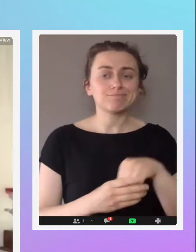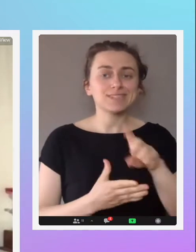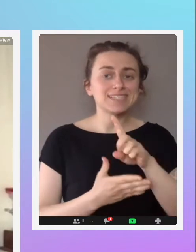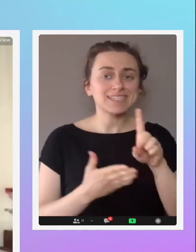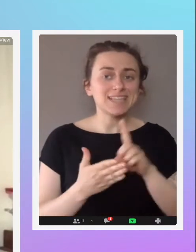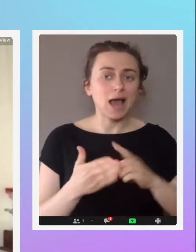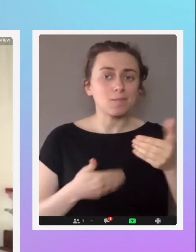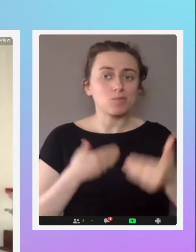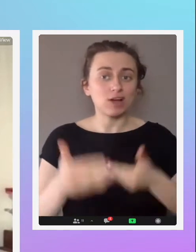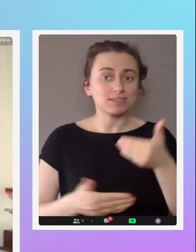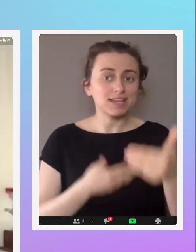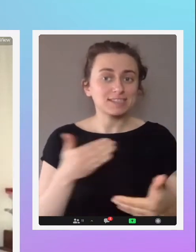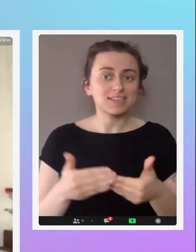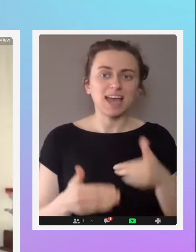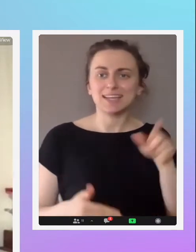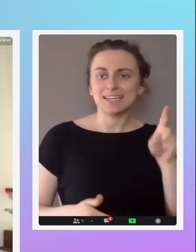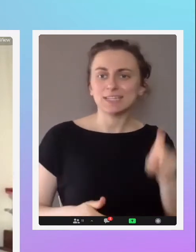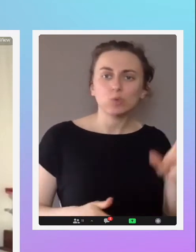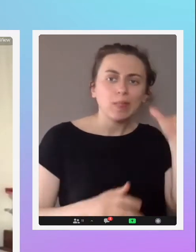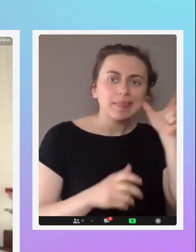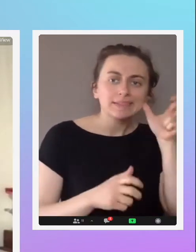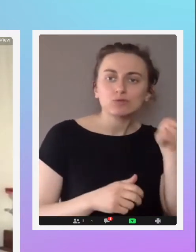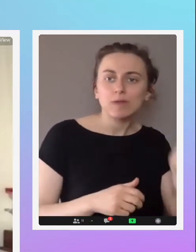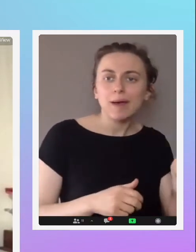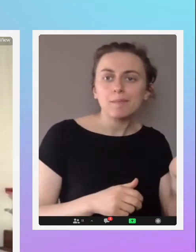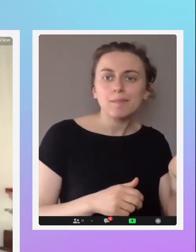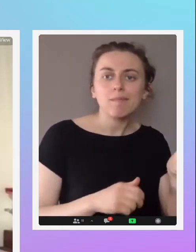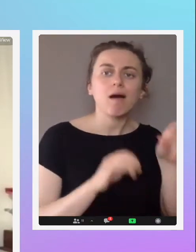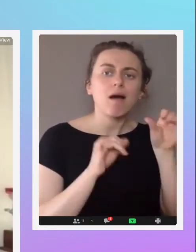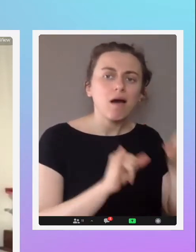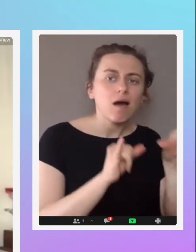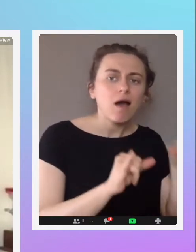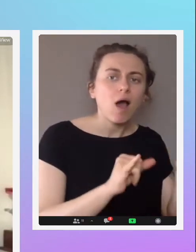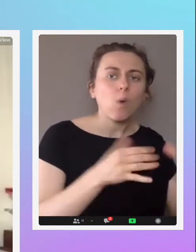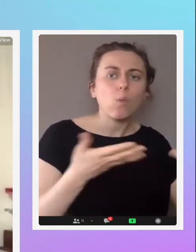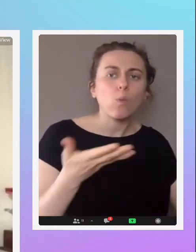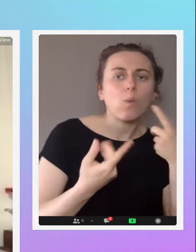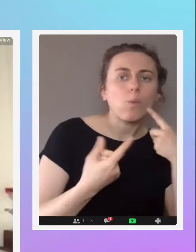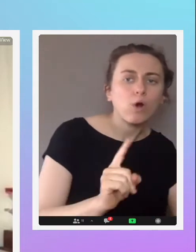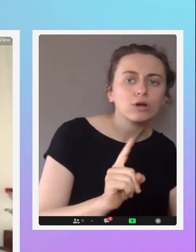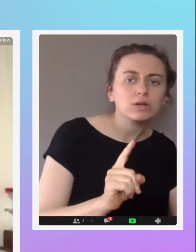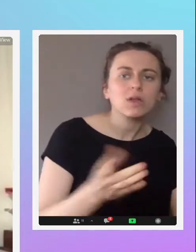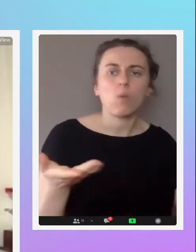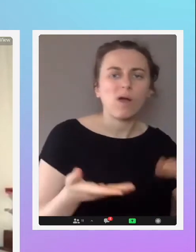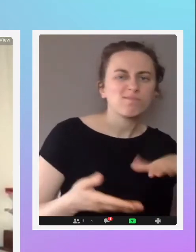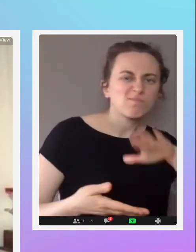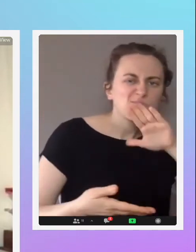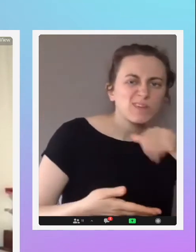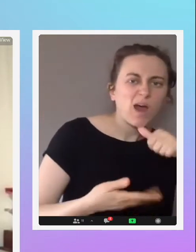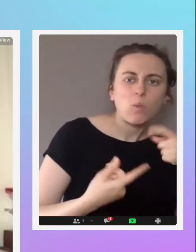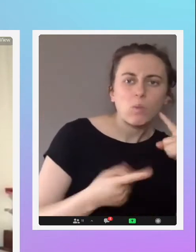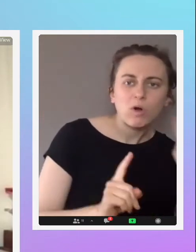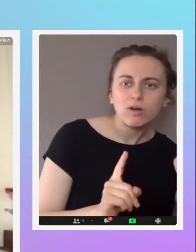what works and what does not work. Moreover, it's important for designers to appreciate